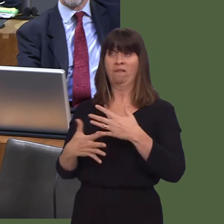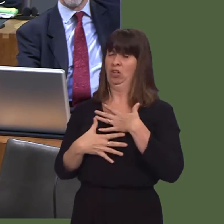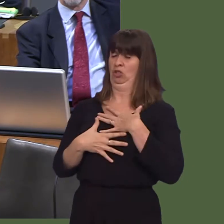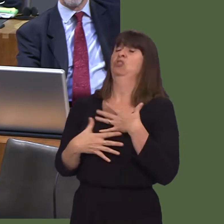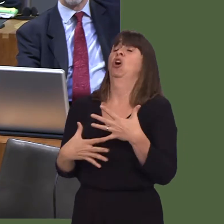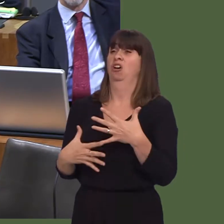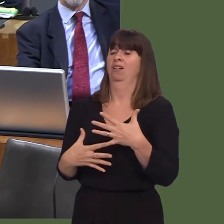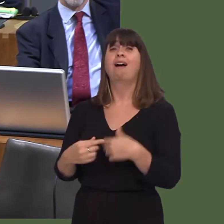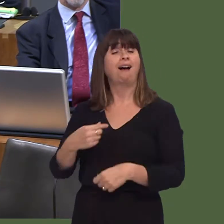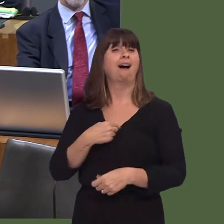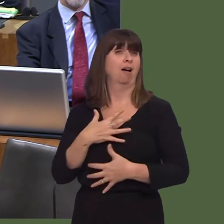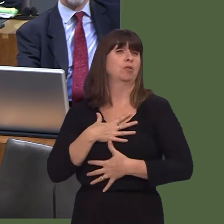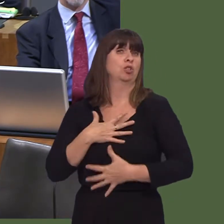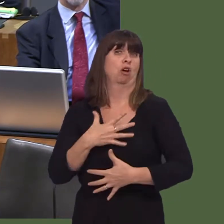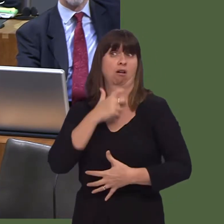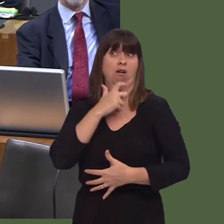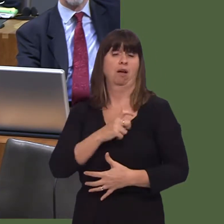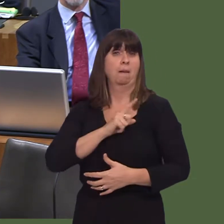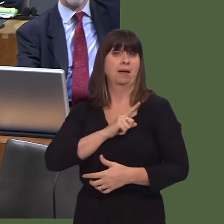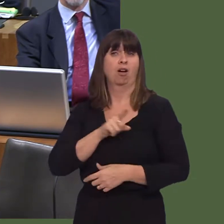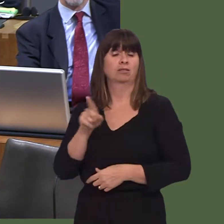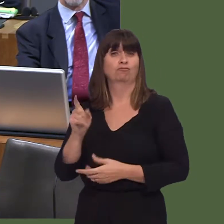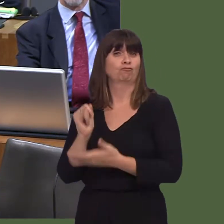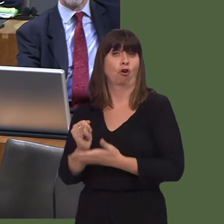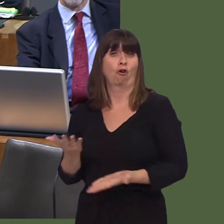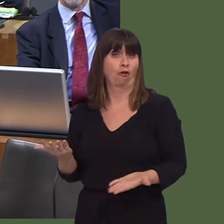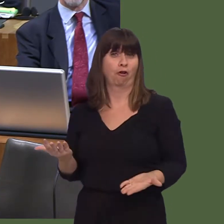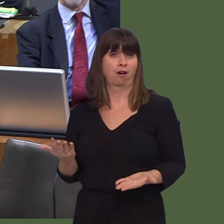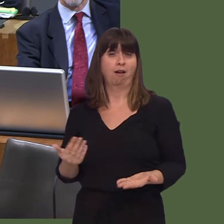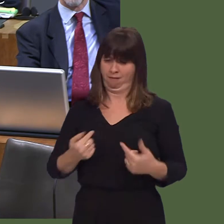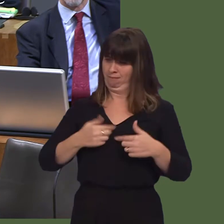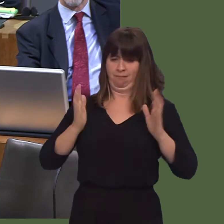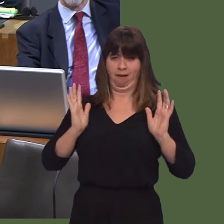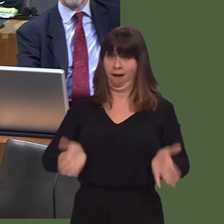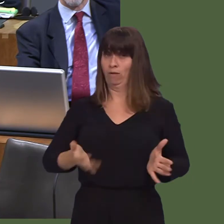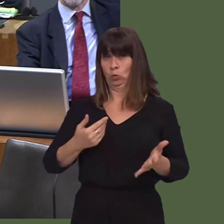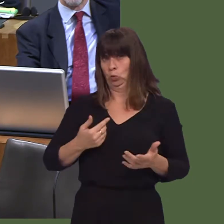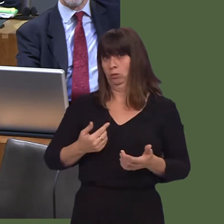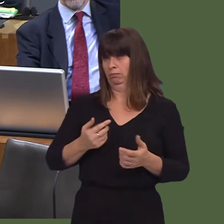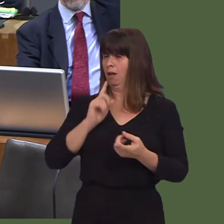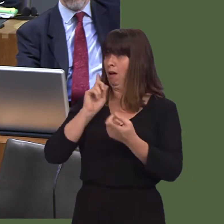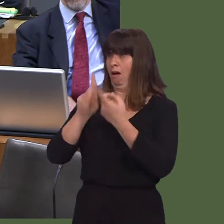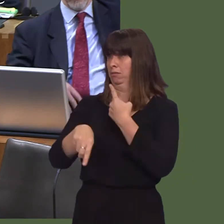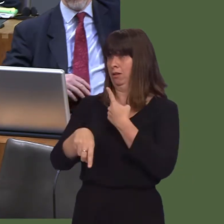and then proceeds to do so. I can only reiterate what I said in answer to the first part of his question: the funding